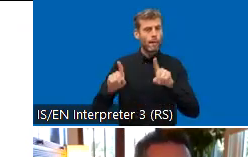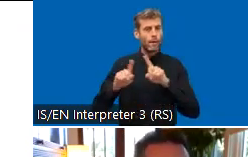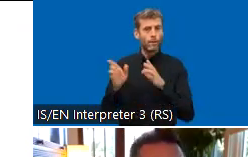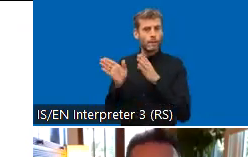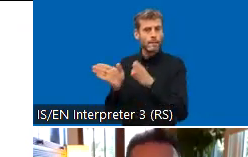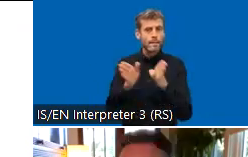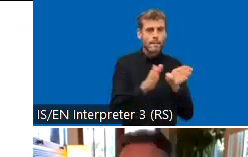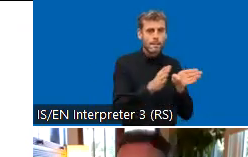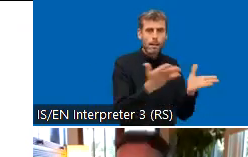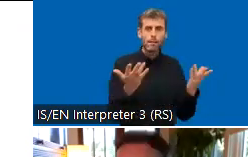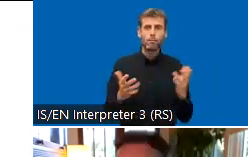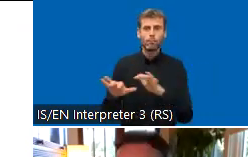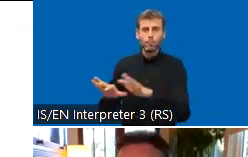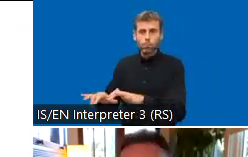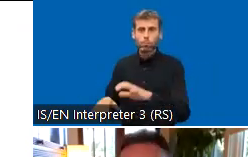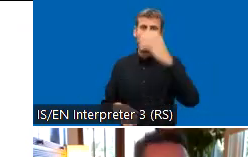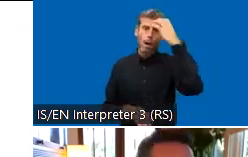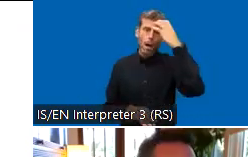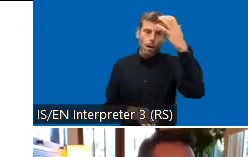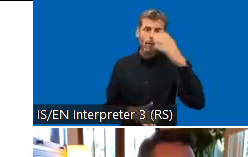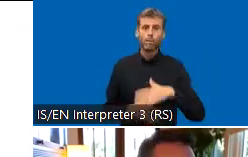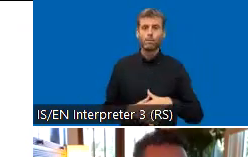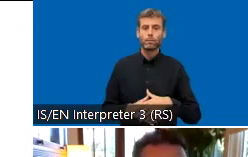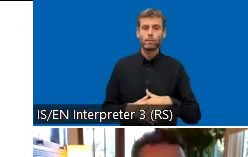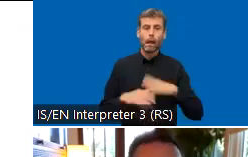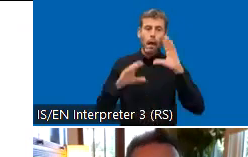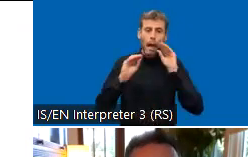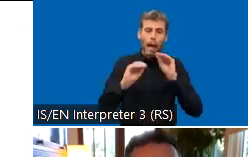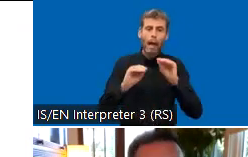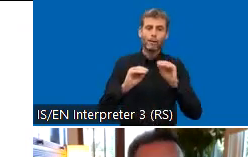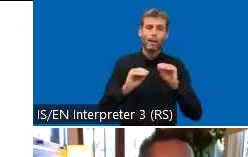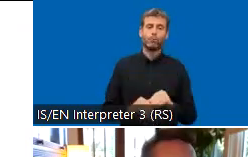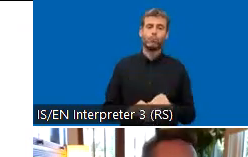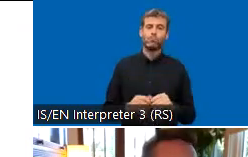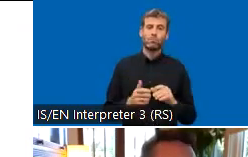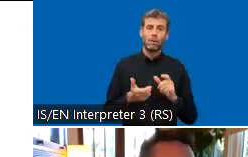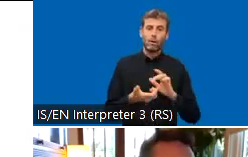education, telecommunication, healthcare, financial/banking, AT, disability services,